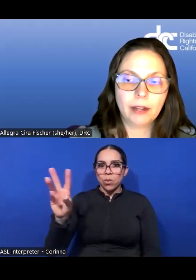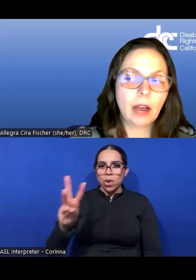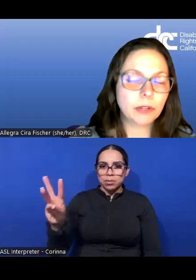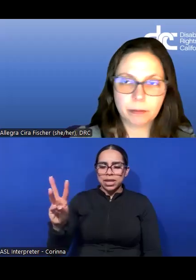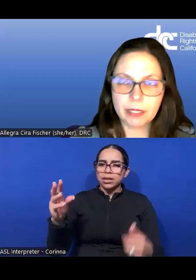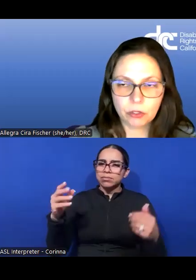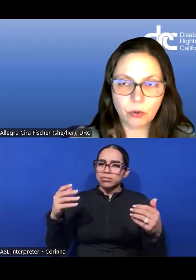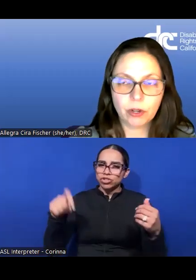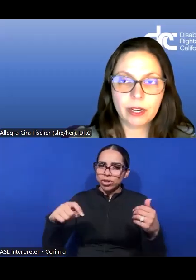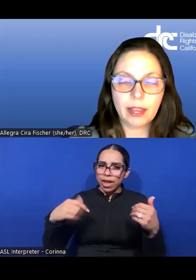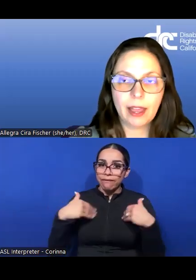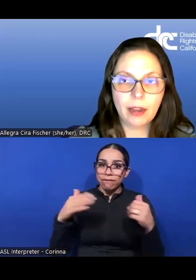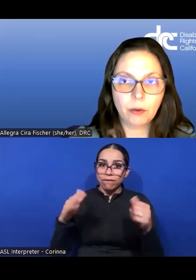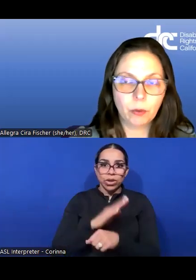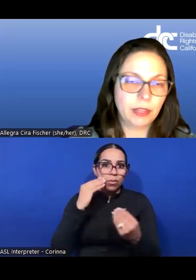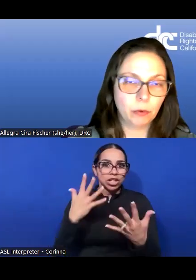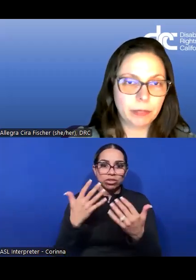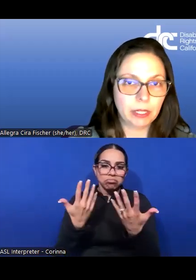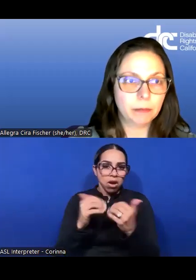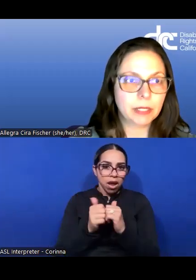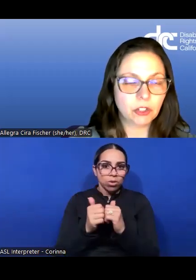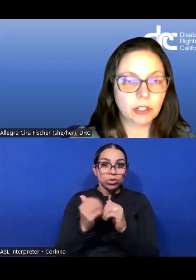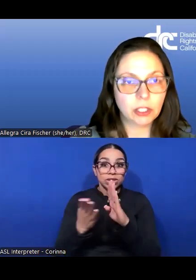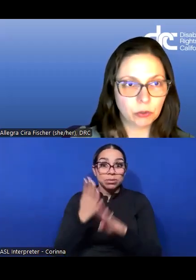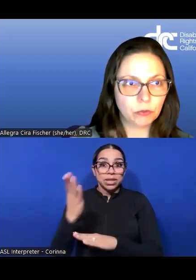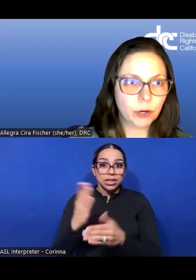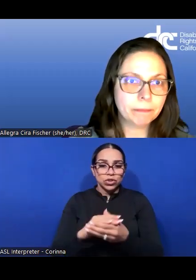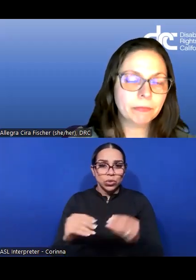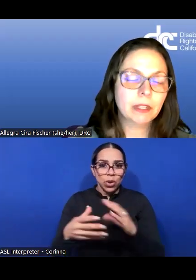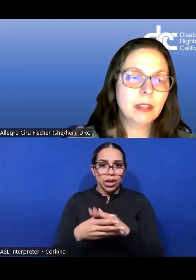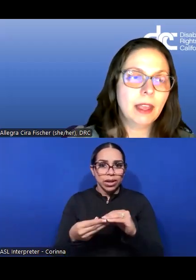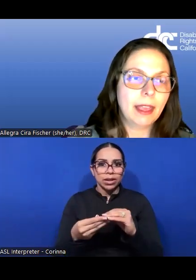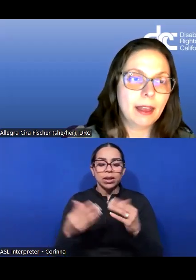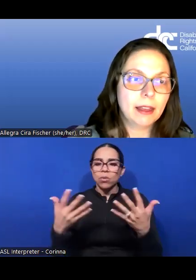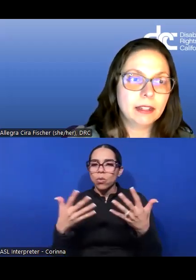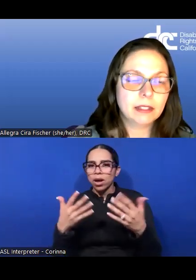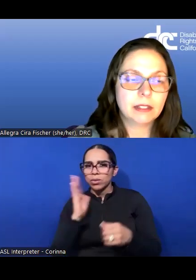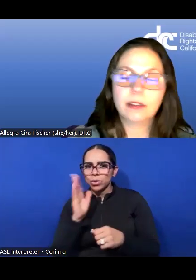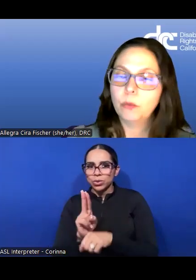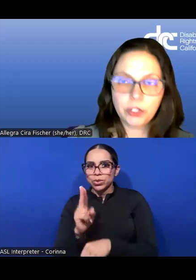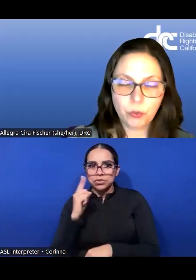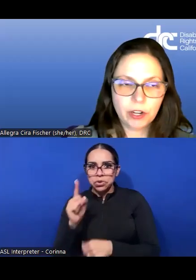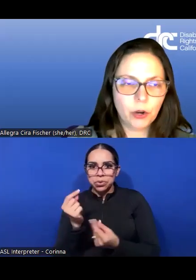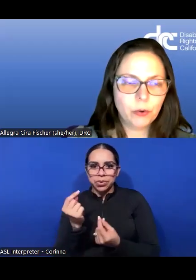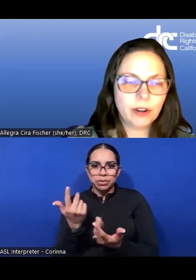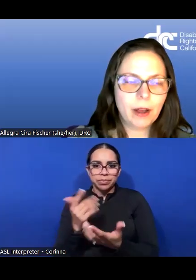how to submit a story and what they will be potentially used for. And we do want to note,